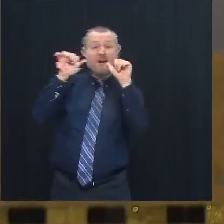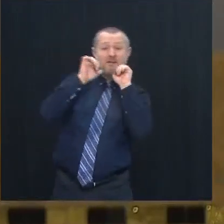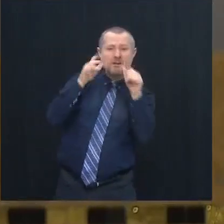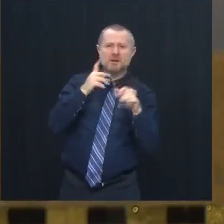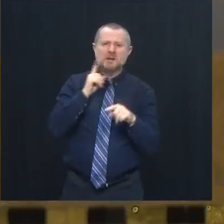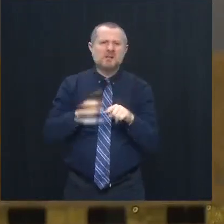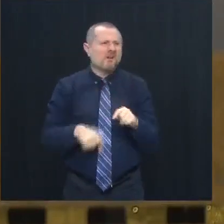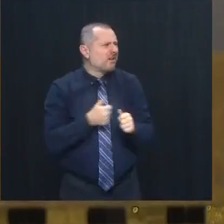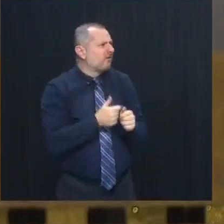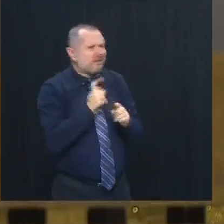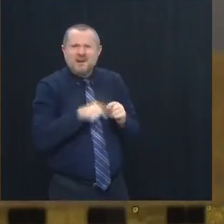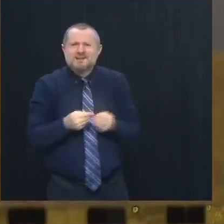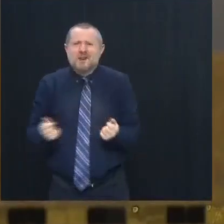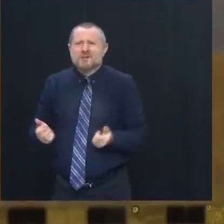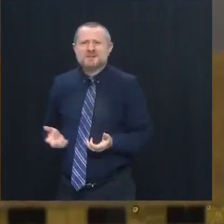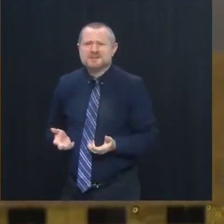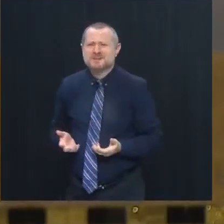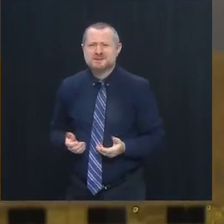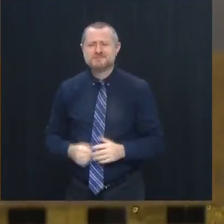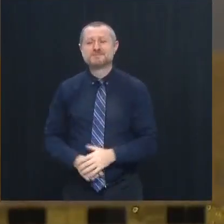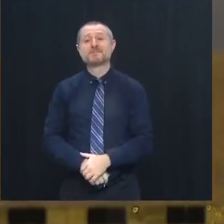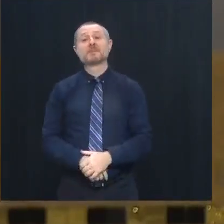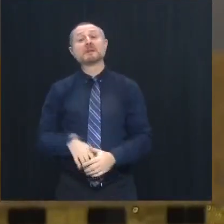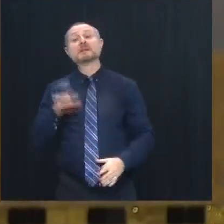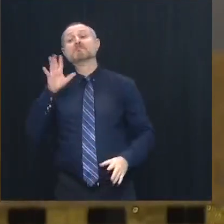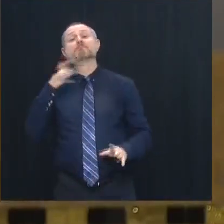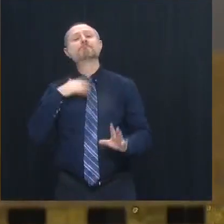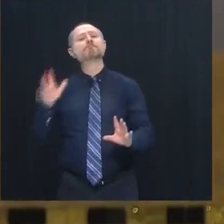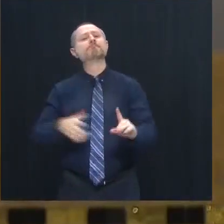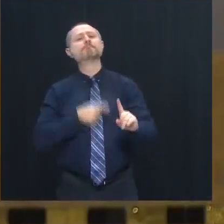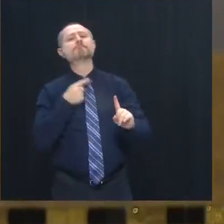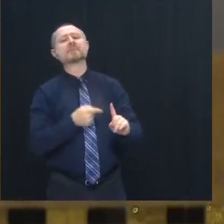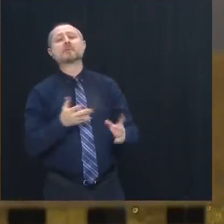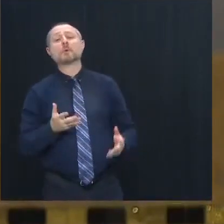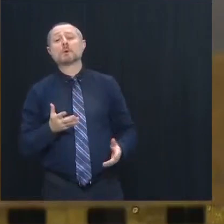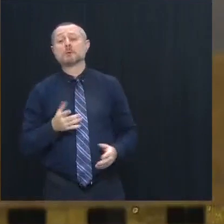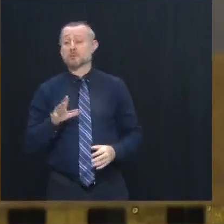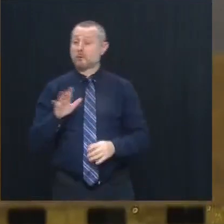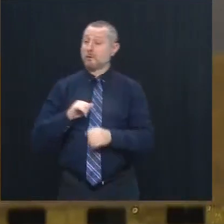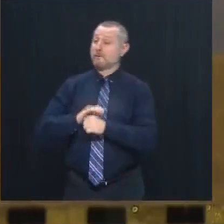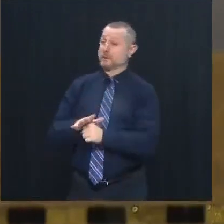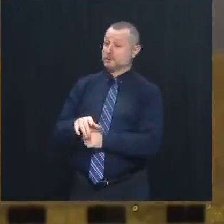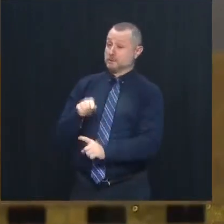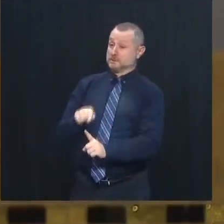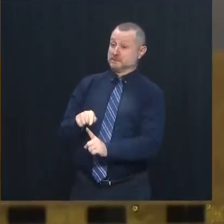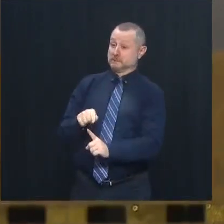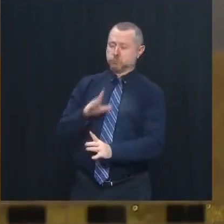IT AND TO ADMIT IT BECAUSE YOU WILL NEVER SOLVE A PROBLEM THAT